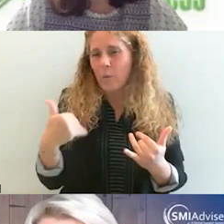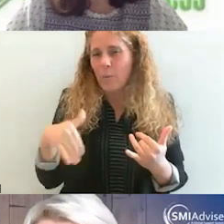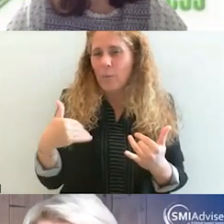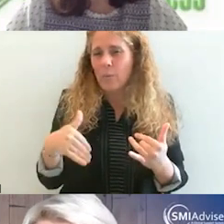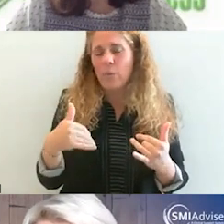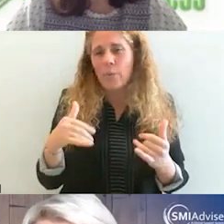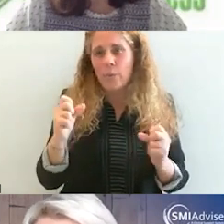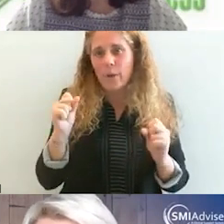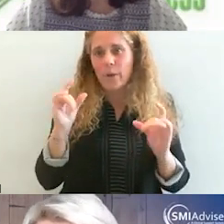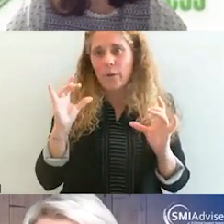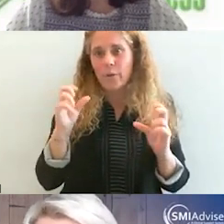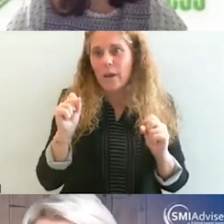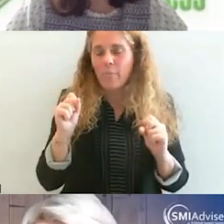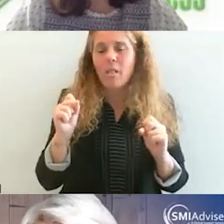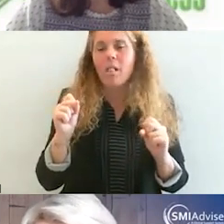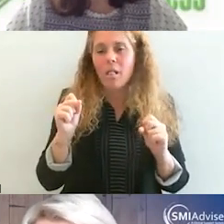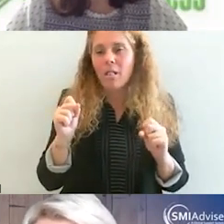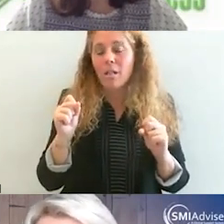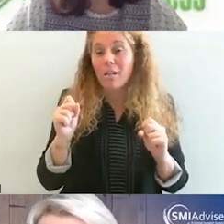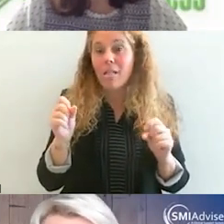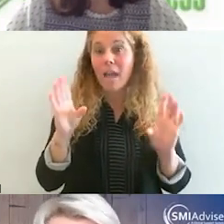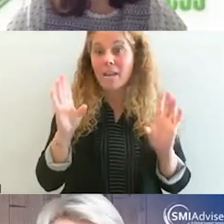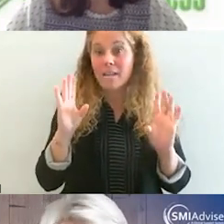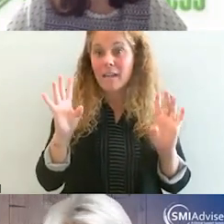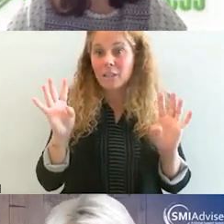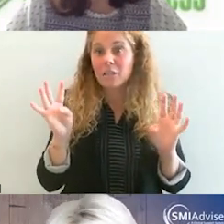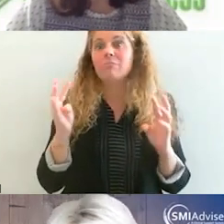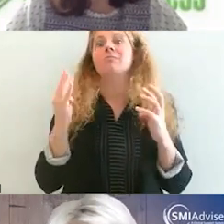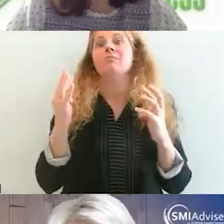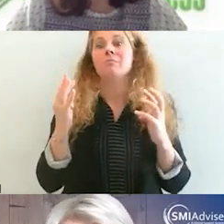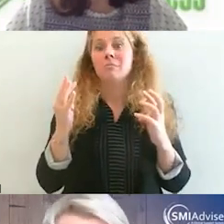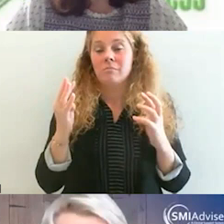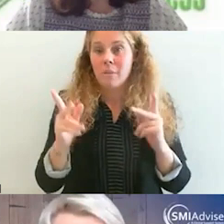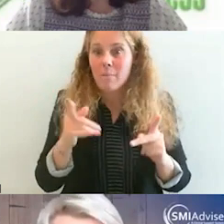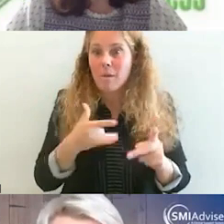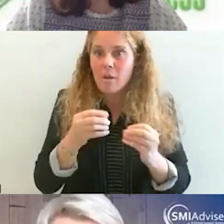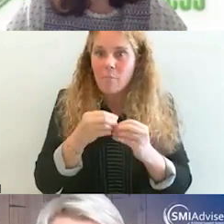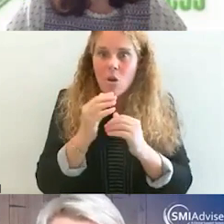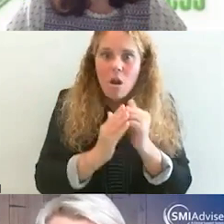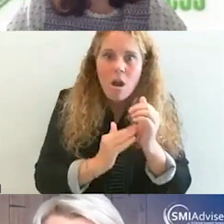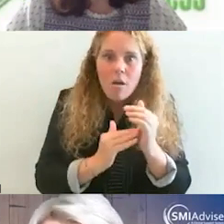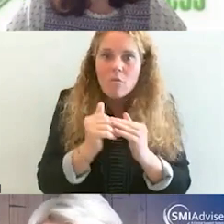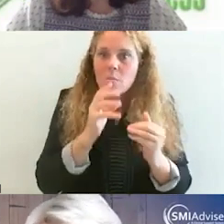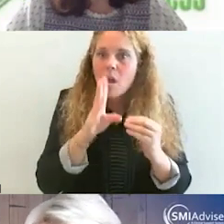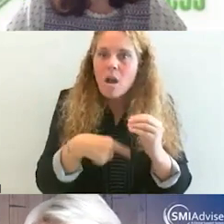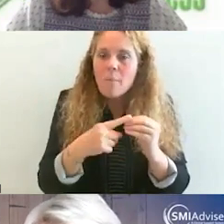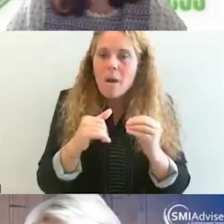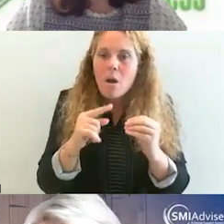OF INCREDIBLE. IT IS INCREDIBLE THE ATTENTION IT IS GETTING. PEOPLE ARE FEELING MORE COMFORTABLE TALKING ABOUT IT AND ASKING